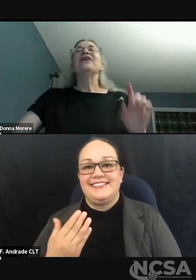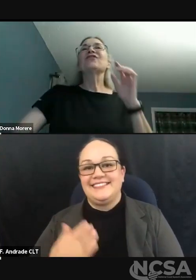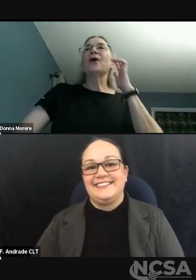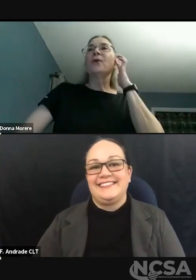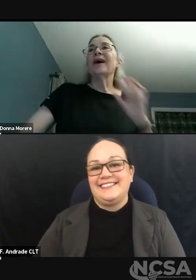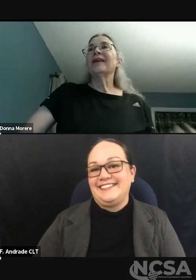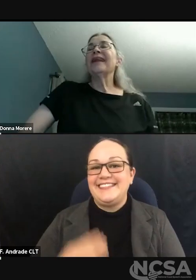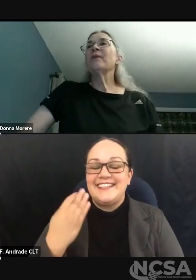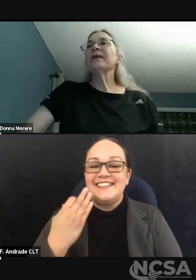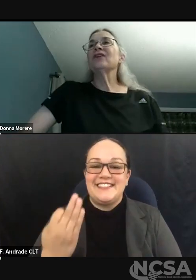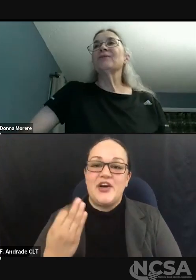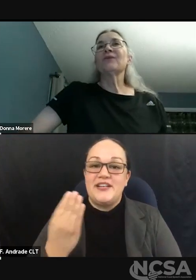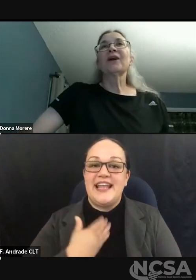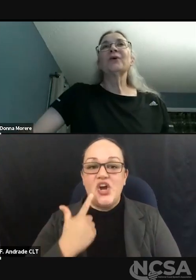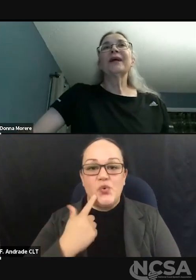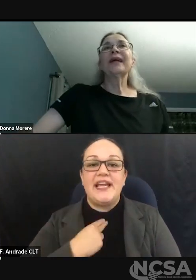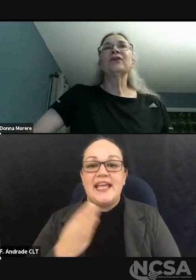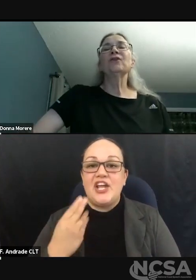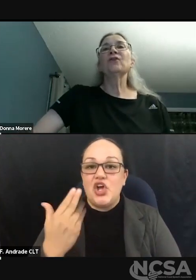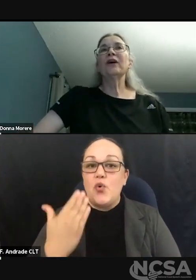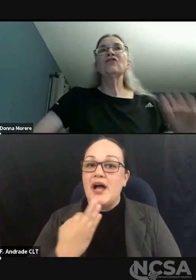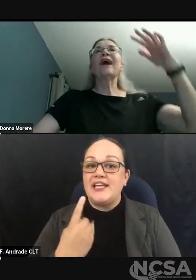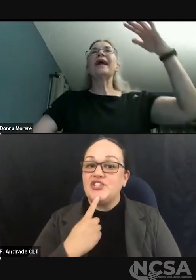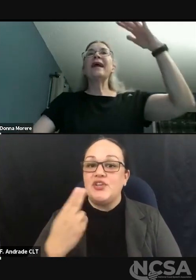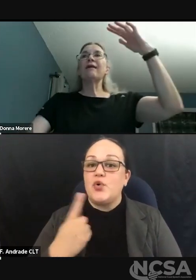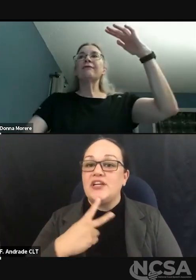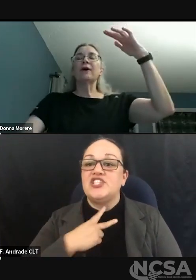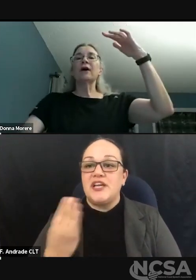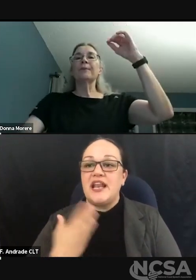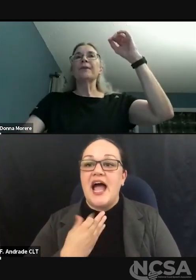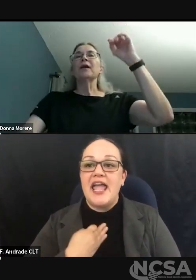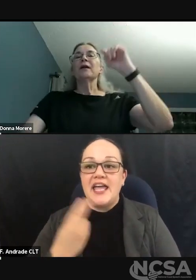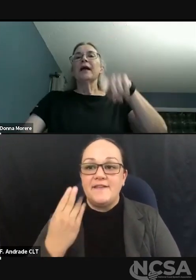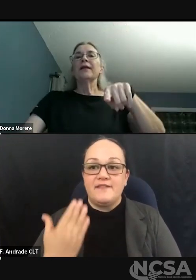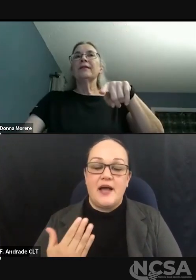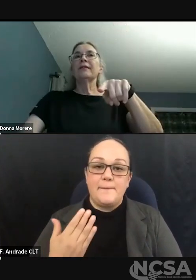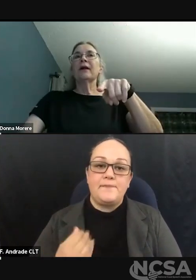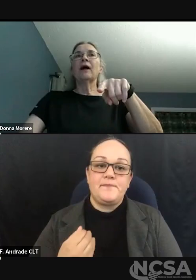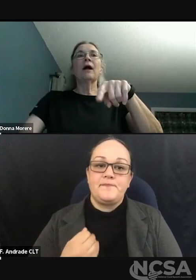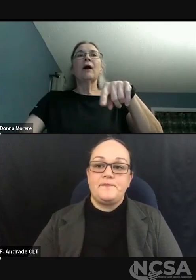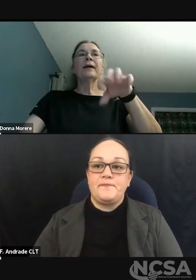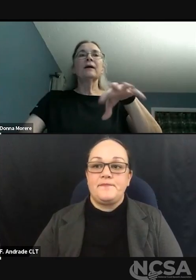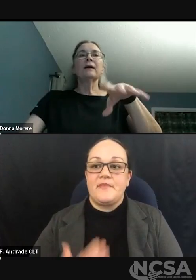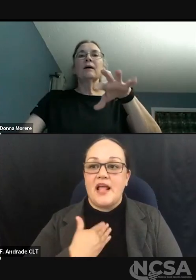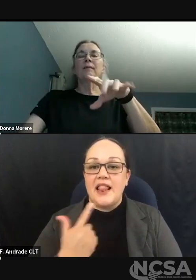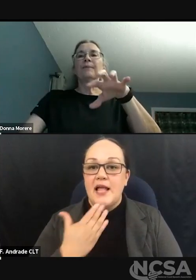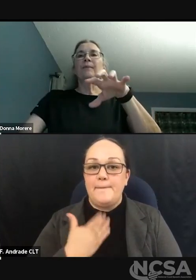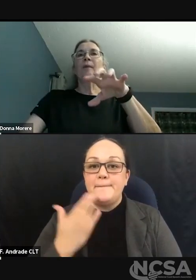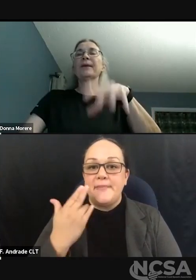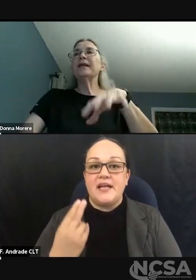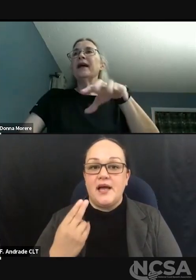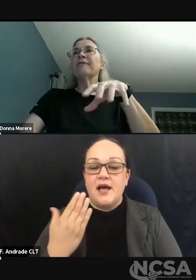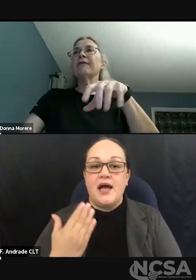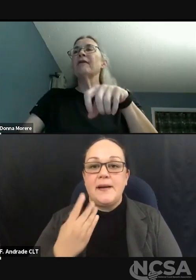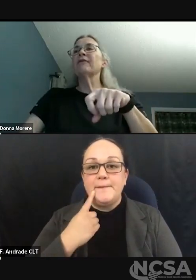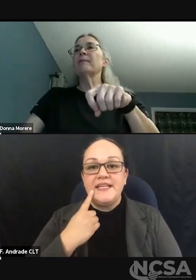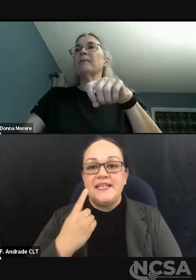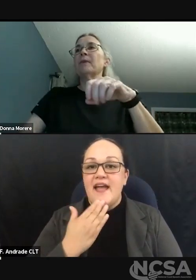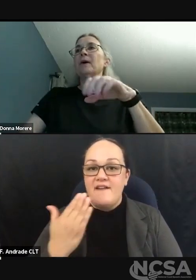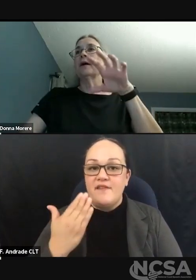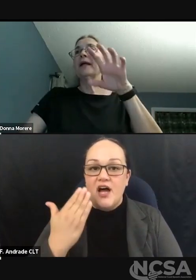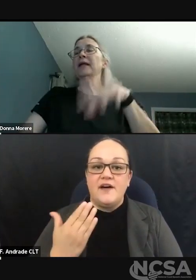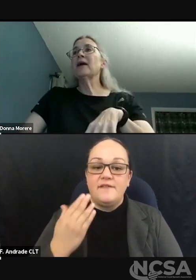So now we can go ahead and do the questions. I have and I'll make a pdf of the handout